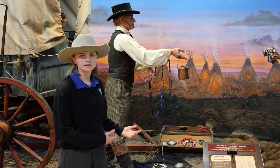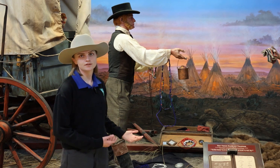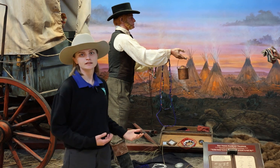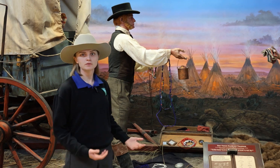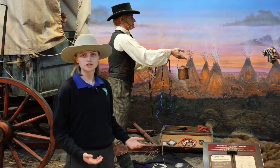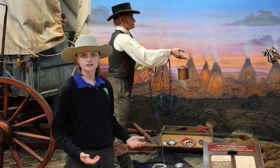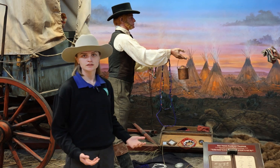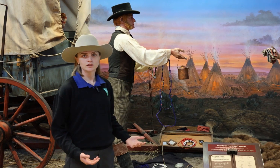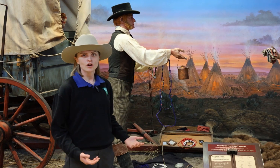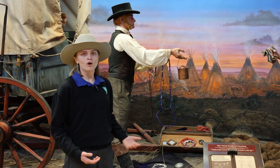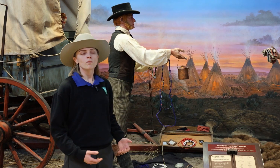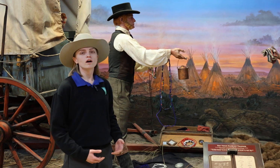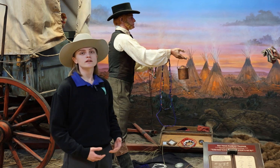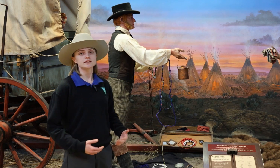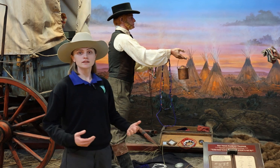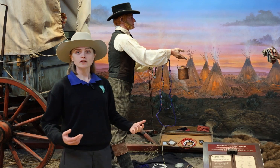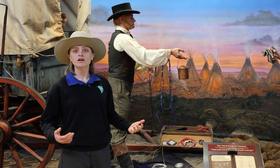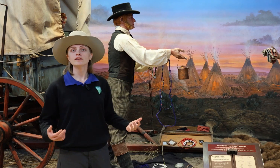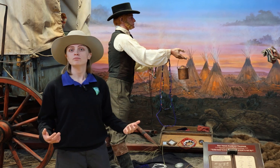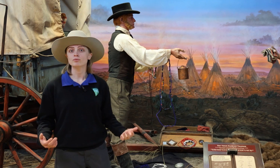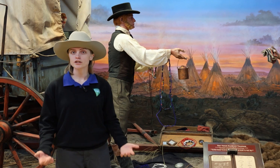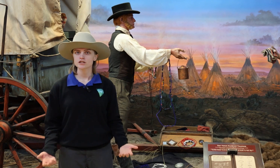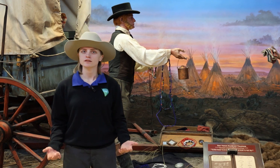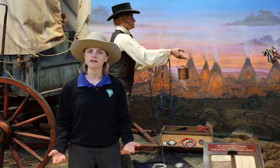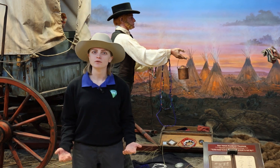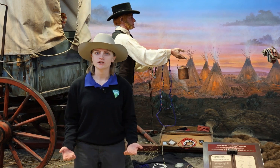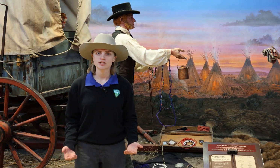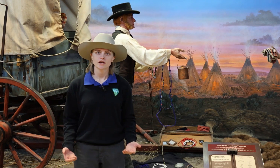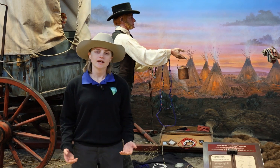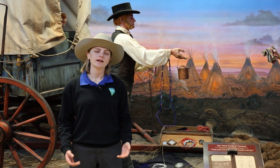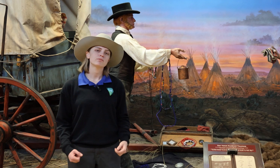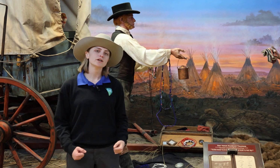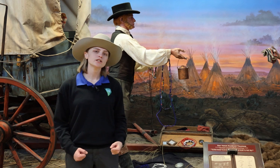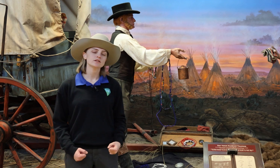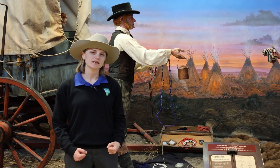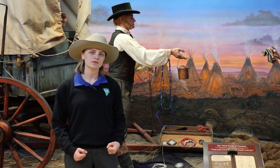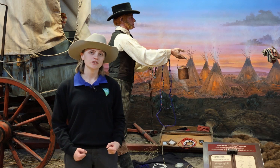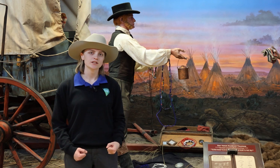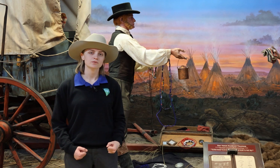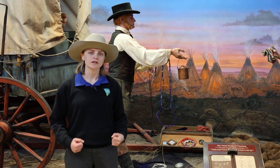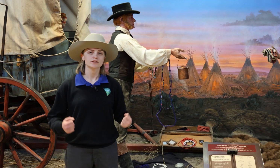different languages? Well, there’s a thing called a bridge language. And a bridge language is where